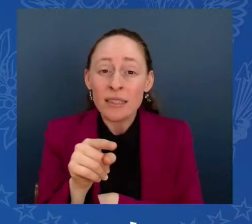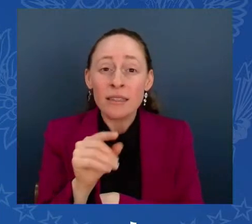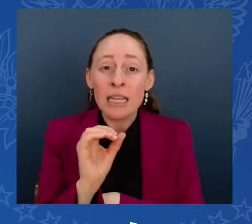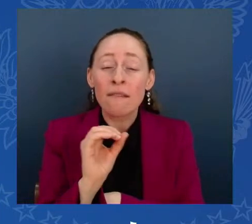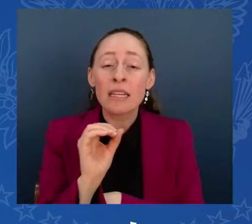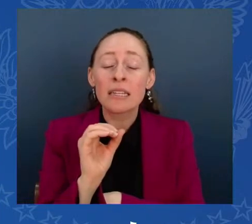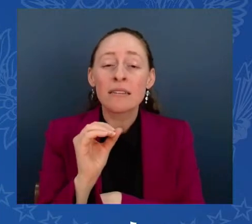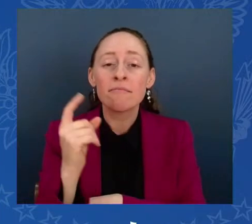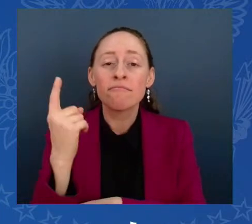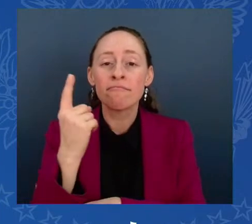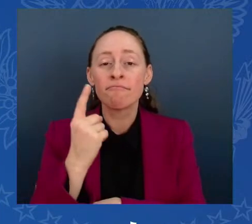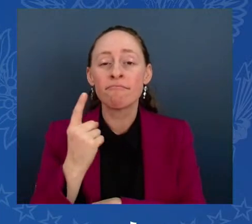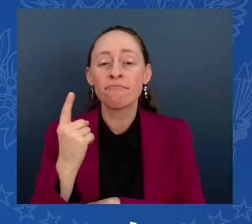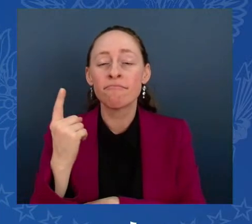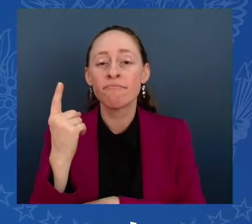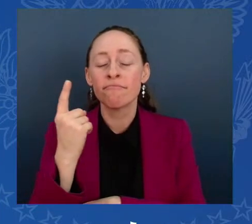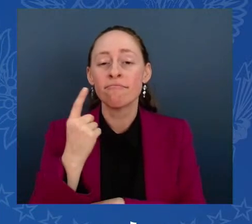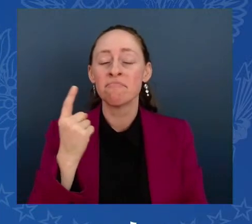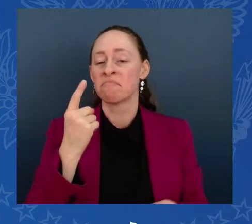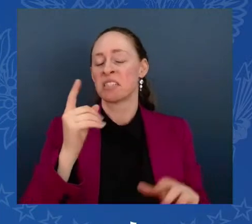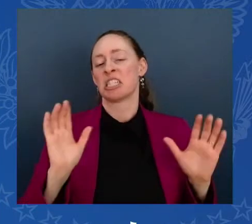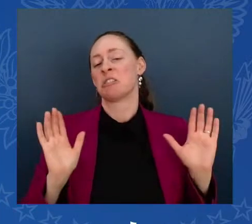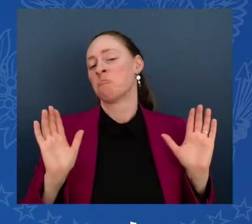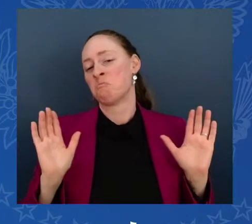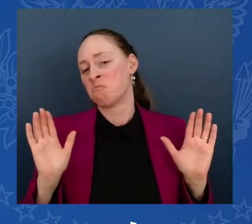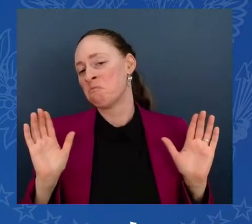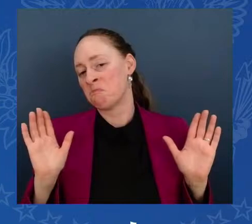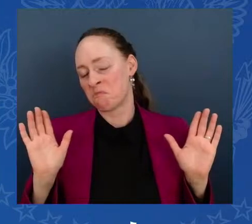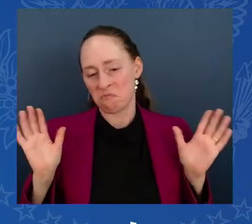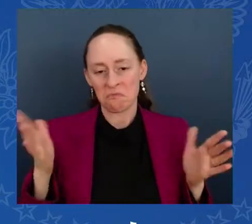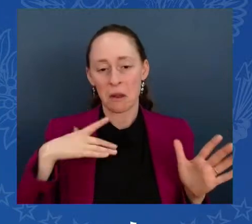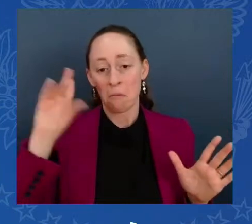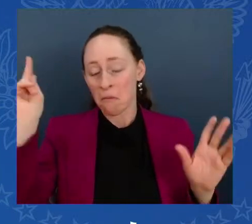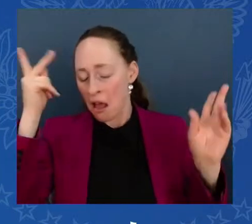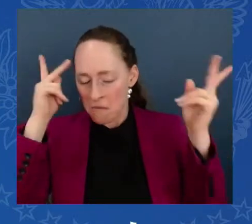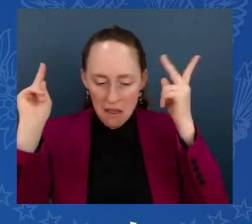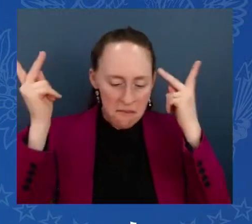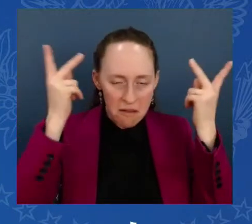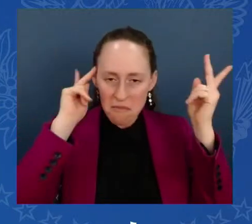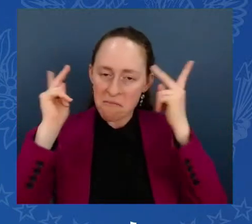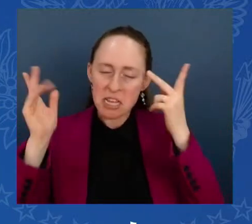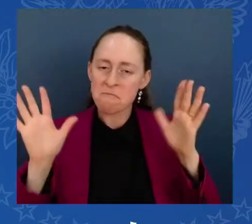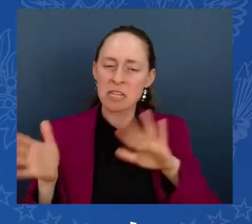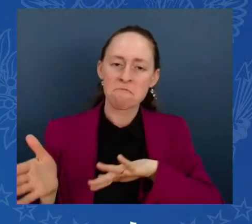a political point about them not -- if they had gotten their lesson. But guess what? They wanted -- they --